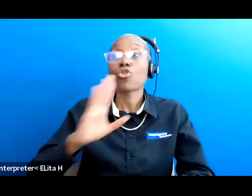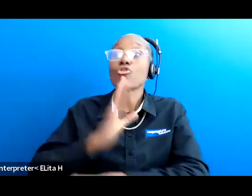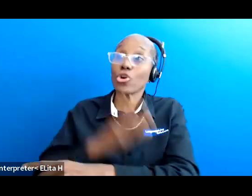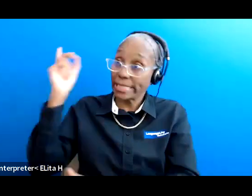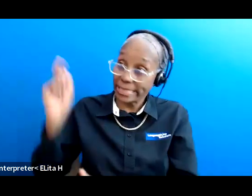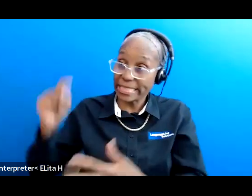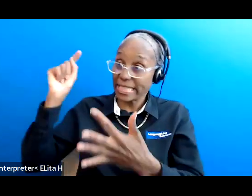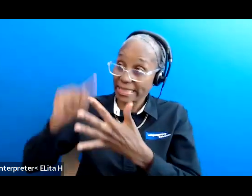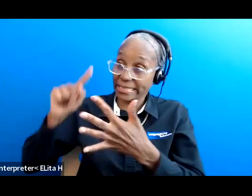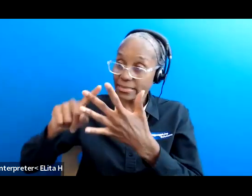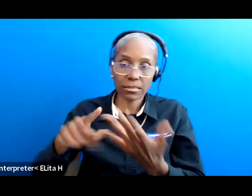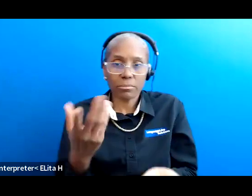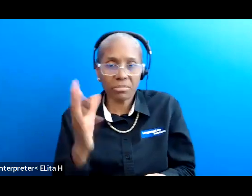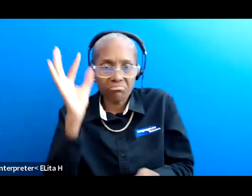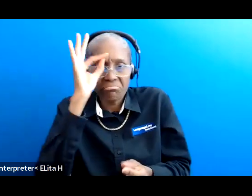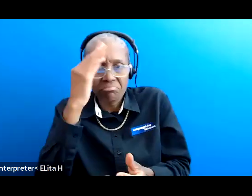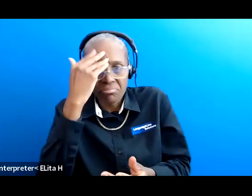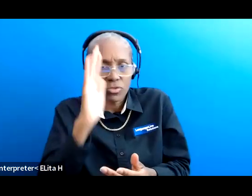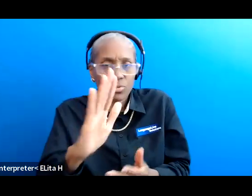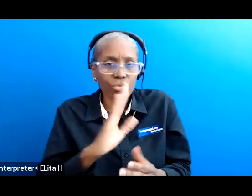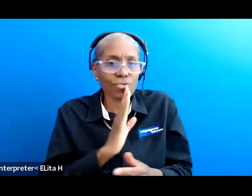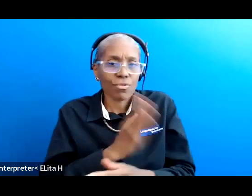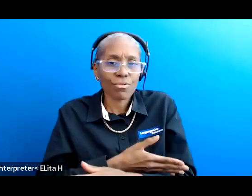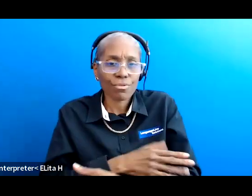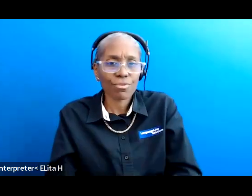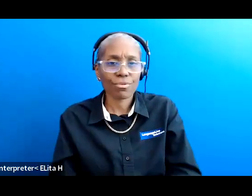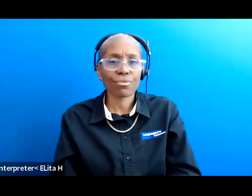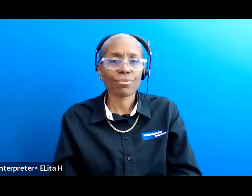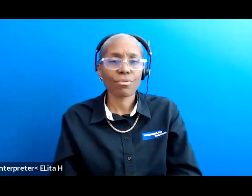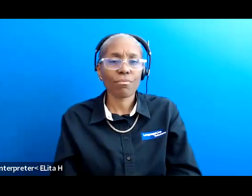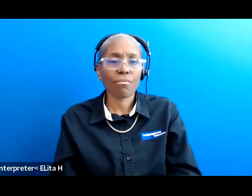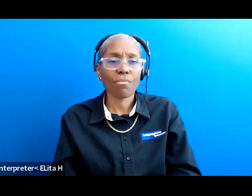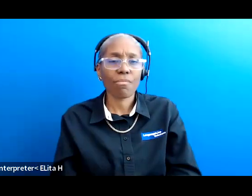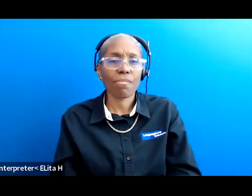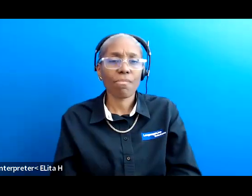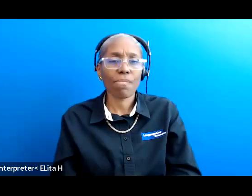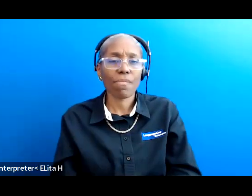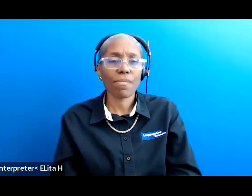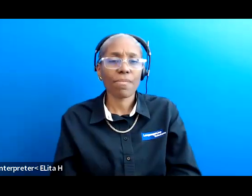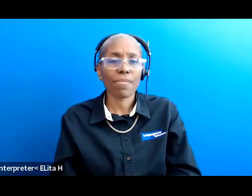I don't know your daughter, but be sure and look up that bladder